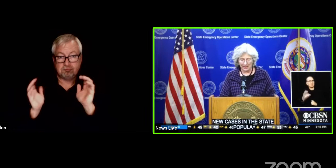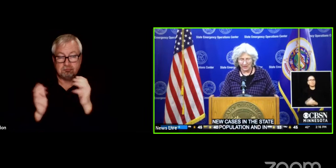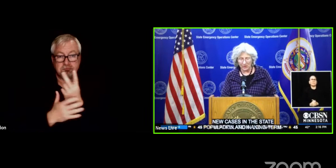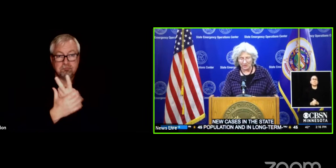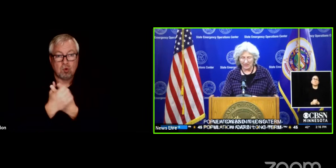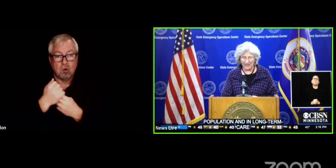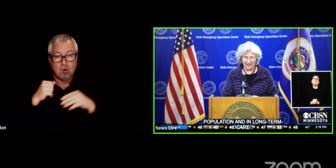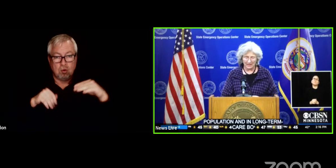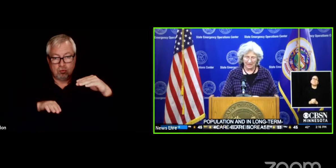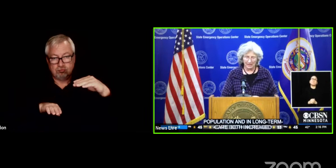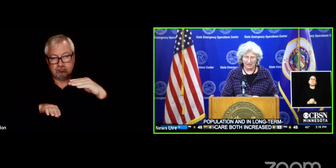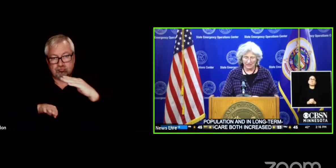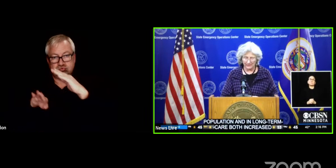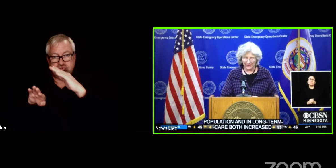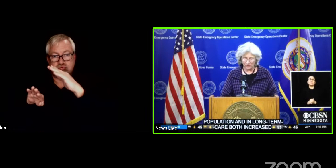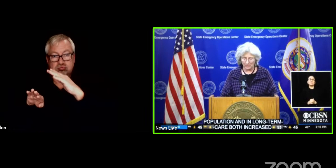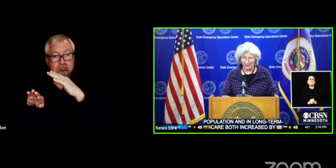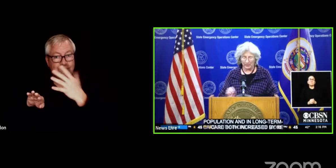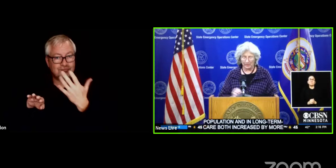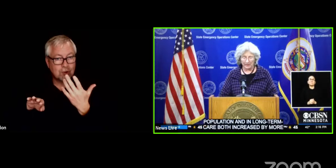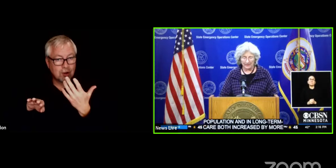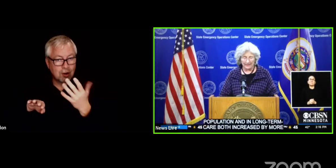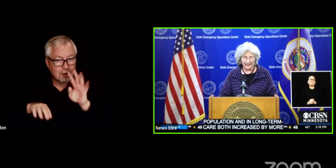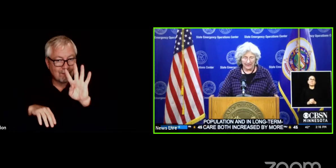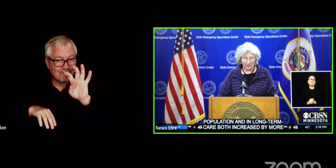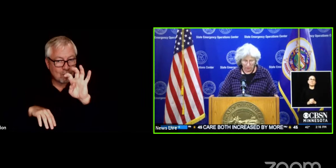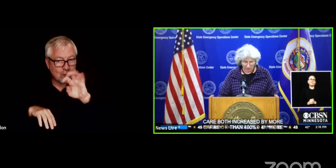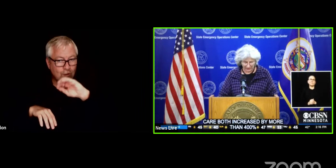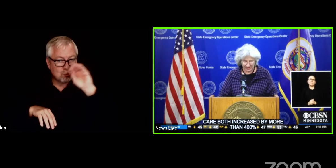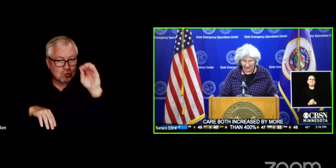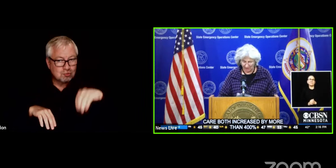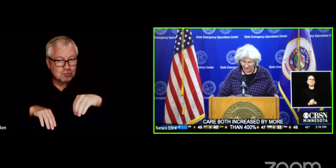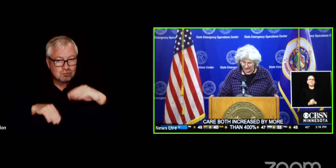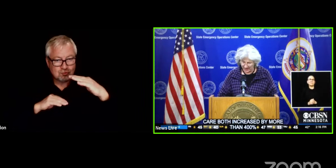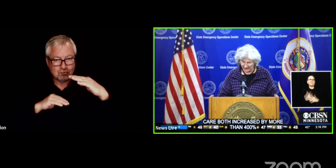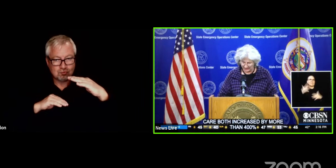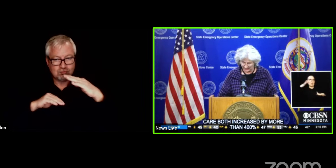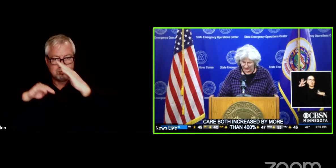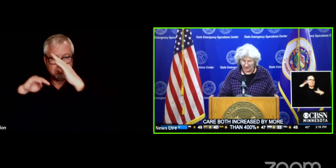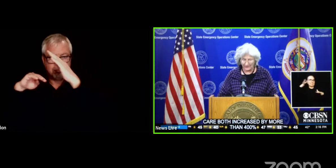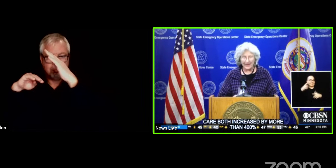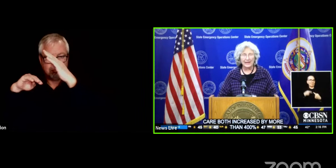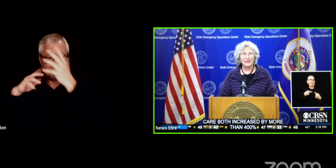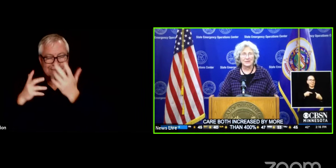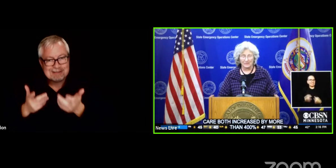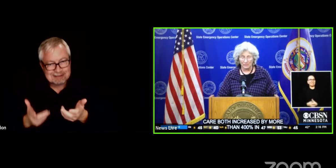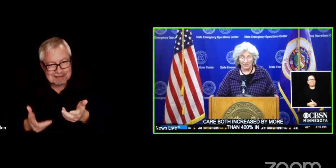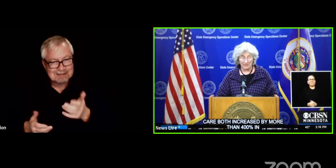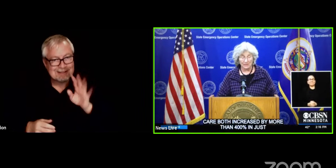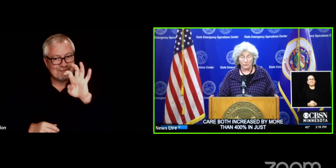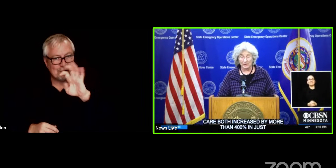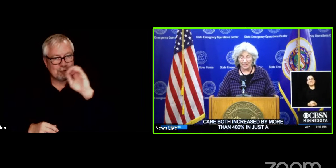AND JUST TO THAT TWO-MONTH PERIOD. SO YOU CAN SEE THERE THAT THAT HAS REALLY AS